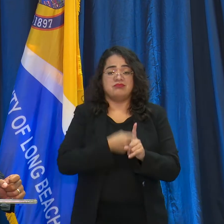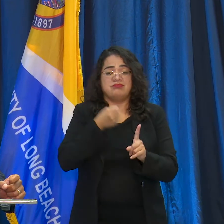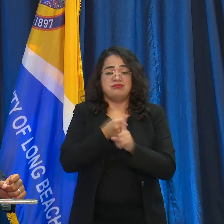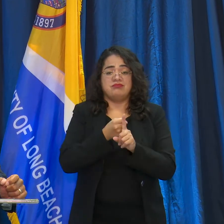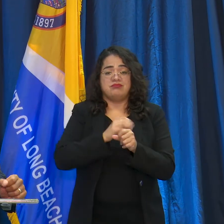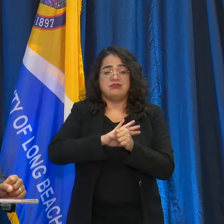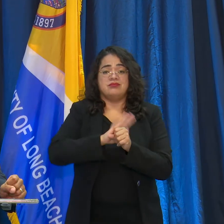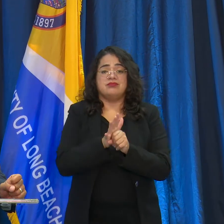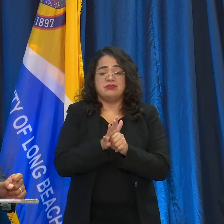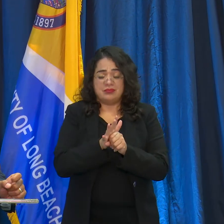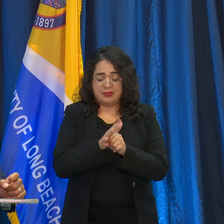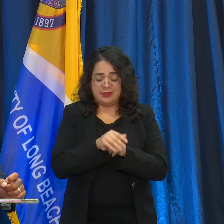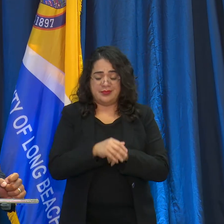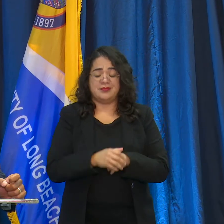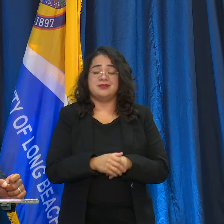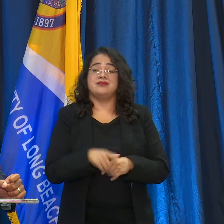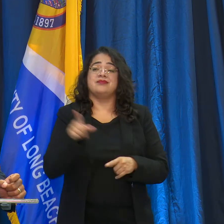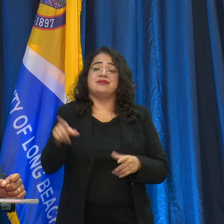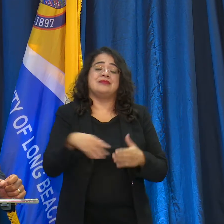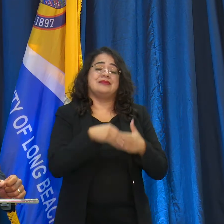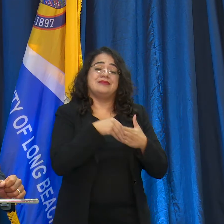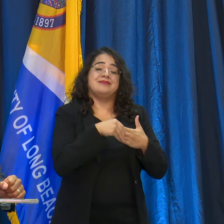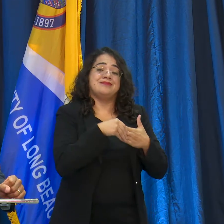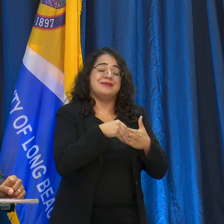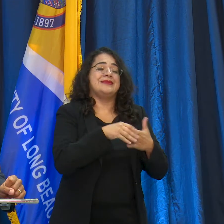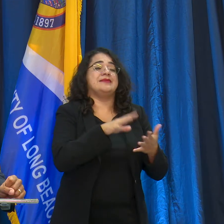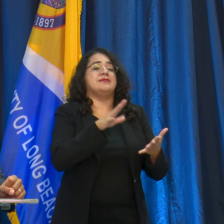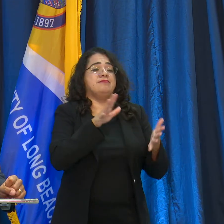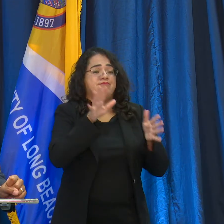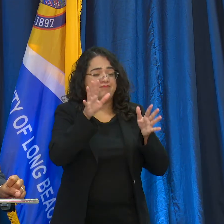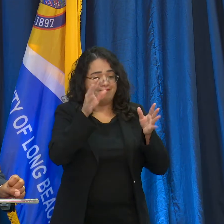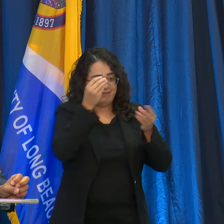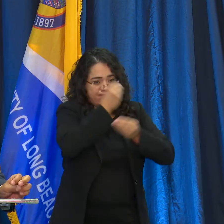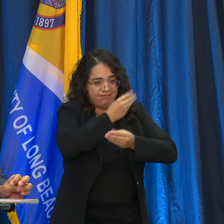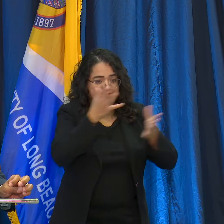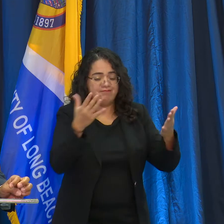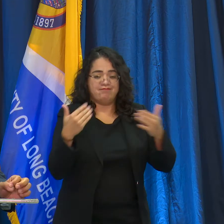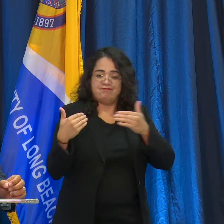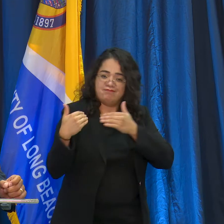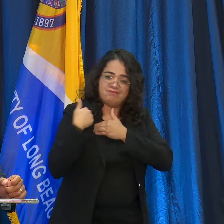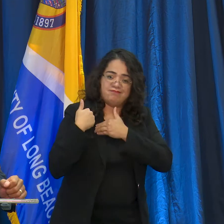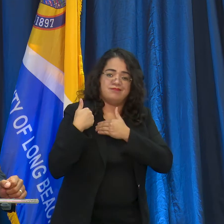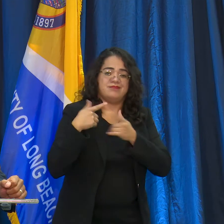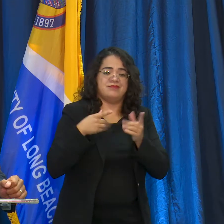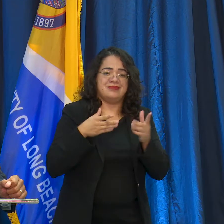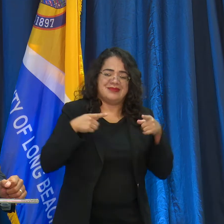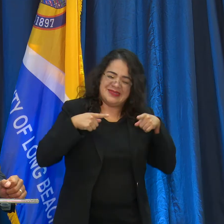as you try to lead your city through this pandemic. I know you talked a little bit about it at the beginning of this press